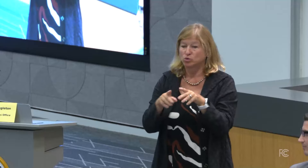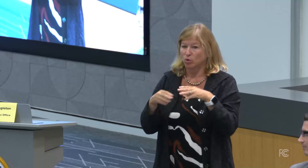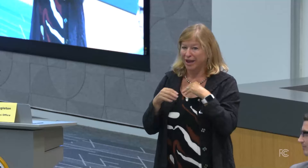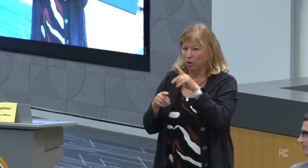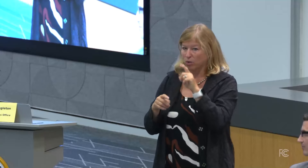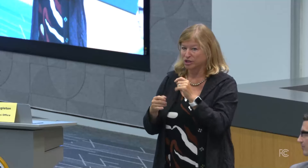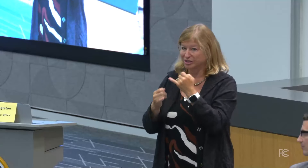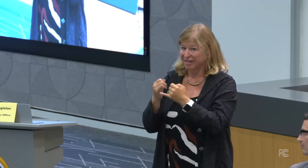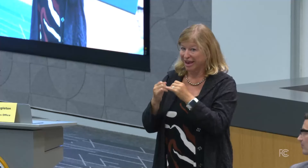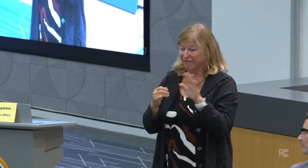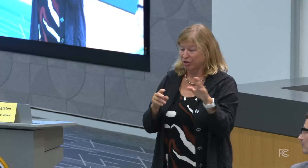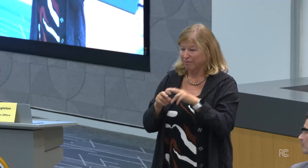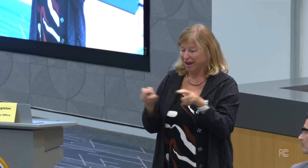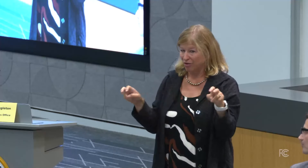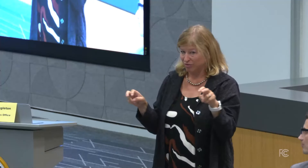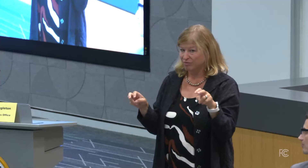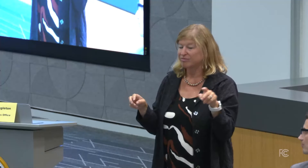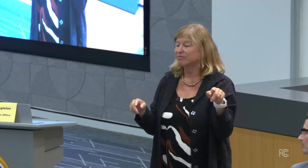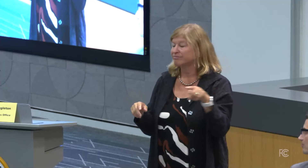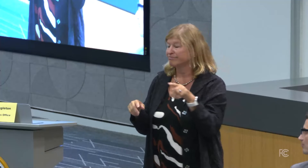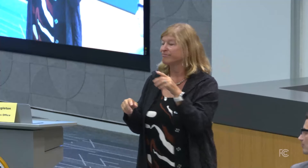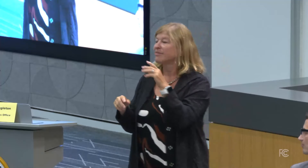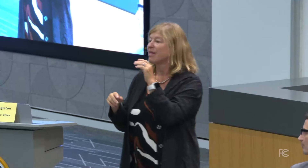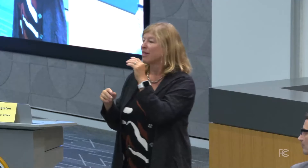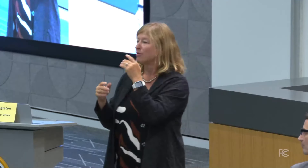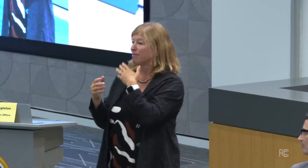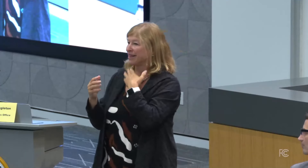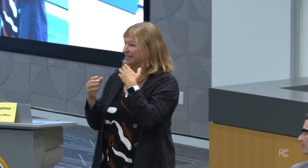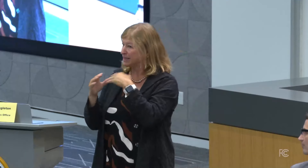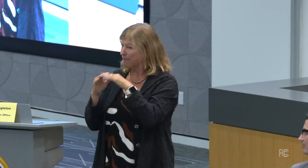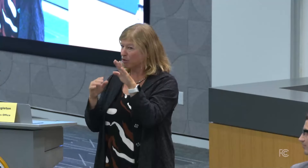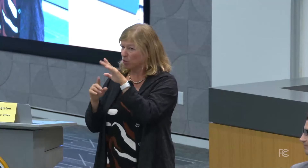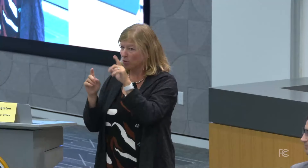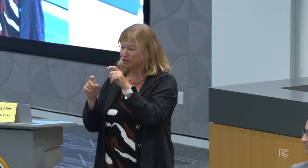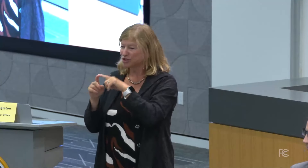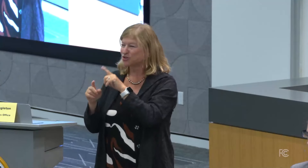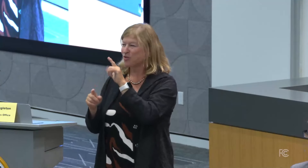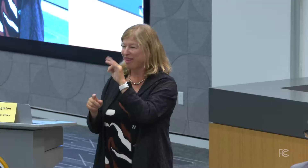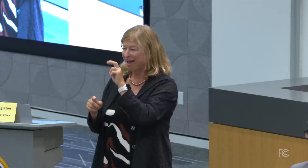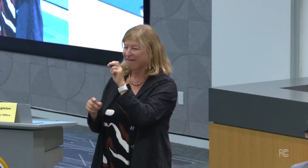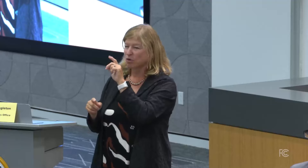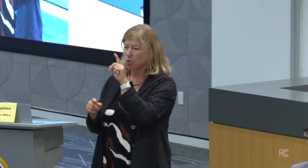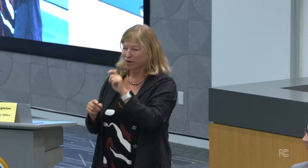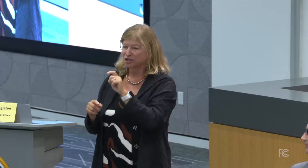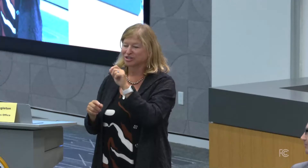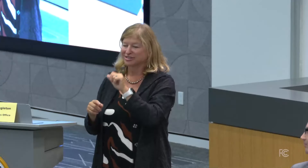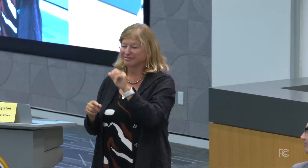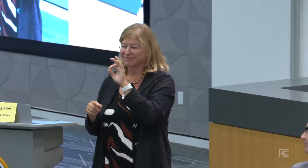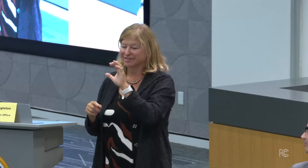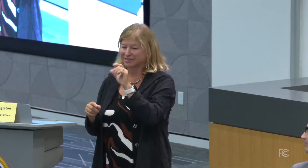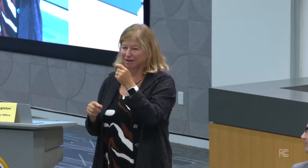SCOTT, DEPUTY CHIEF OF THE DISABILITY RIGHTS OFFICE. TO DISCUSS HOW TO DEPLOY